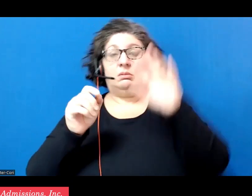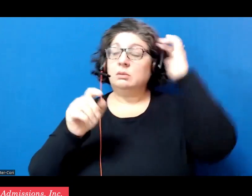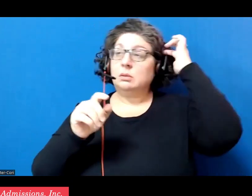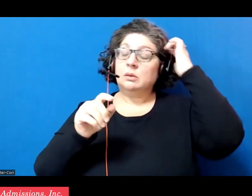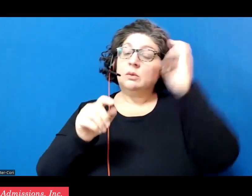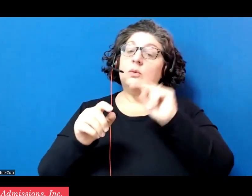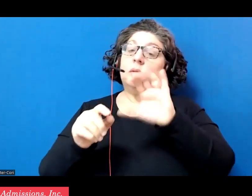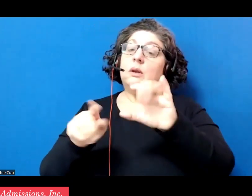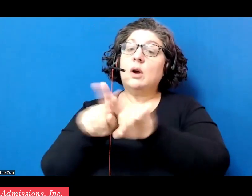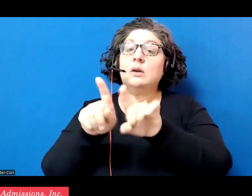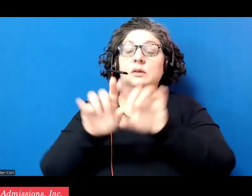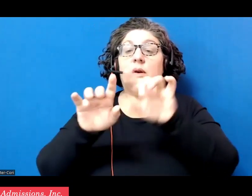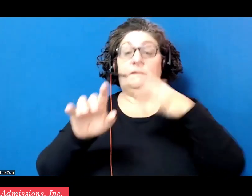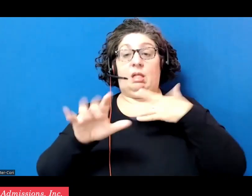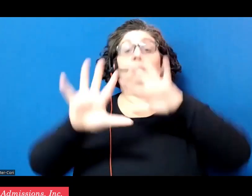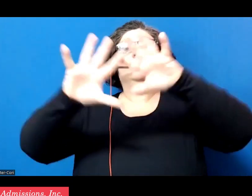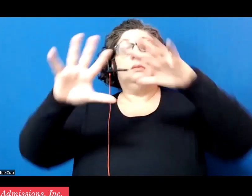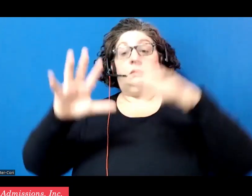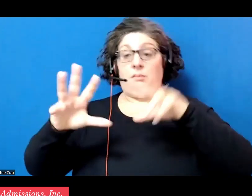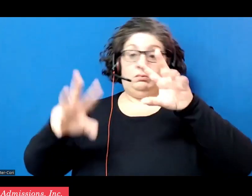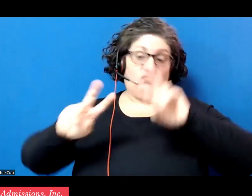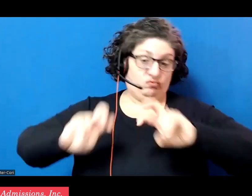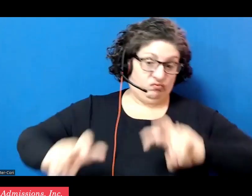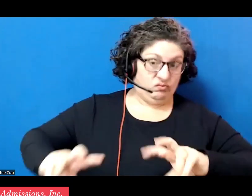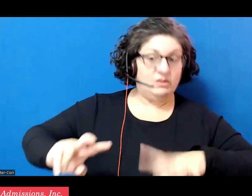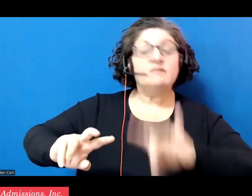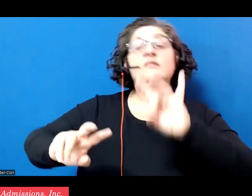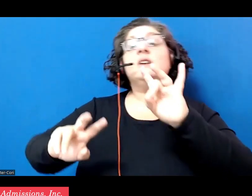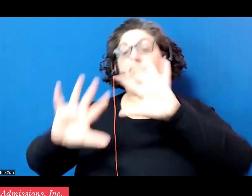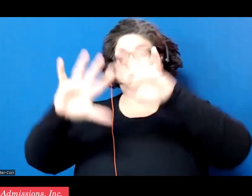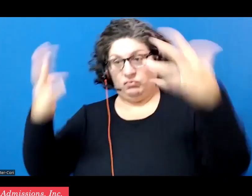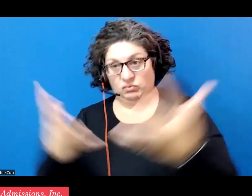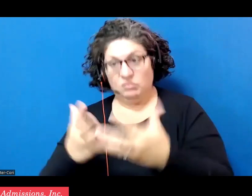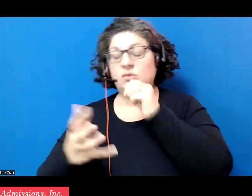to have a holistic admissions process without undue consideration of race.